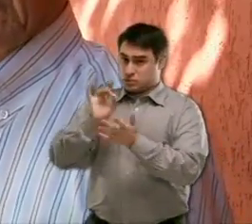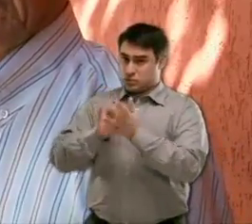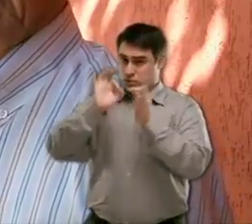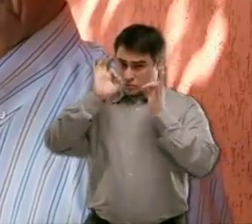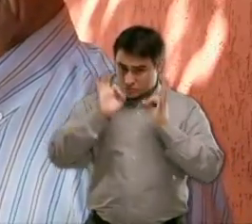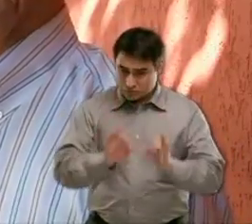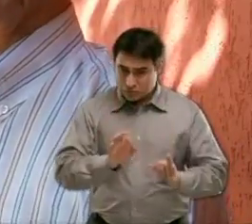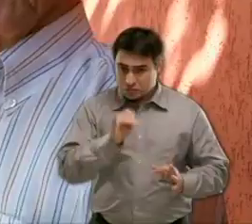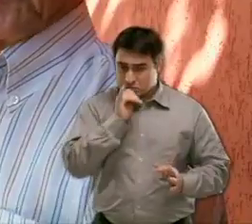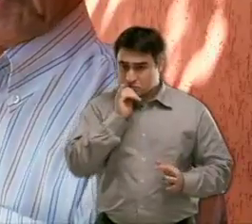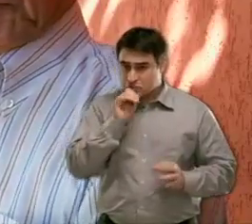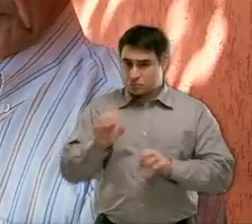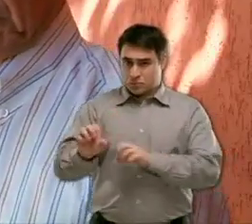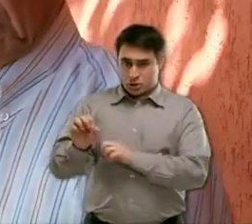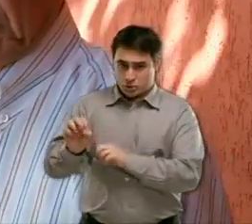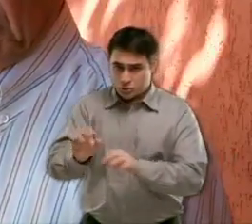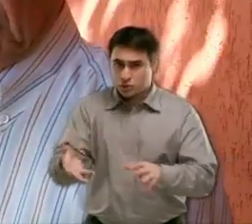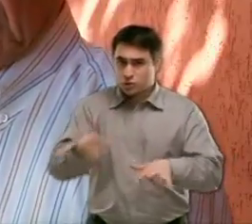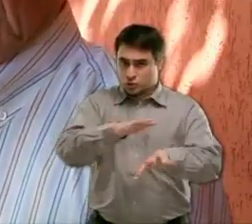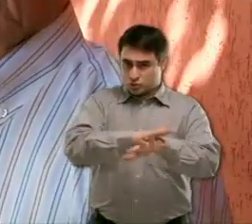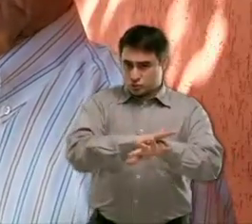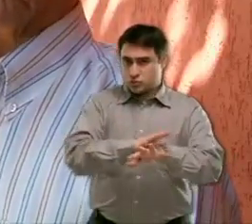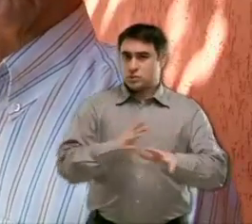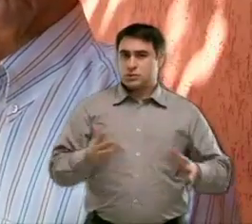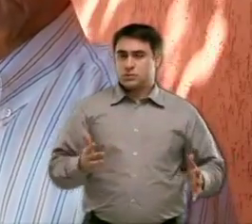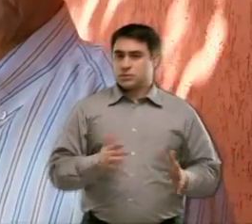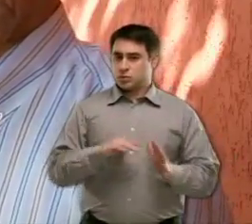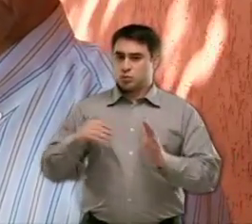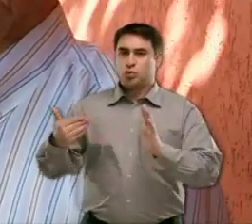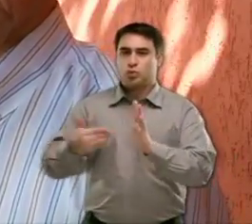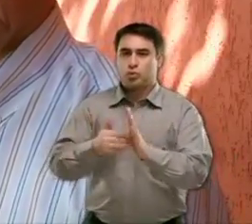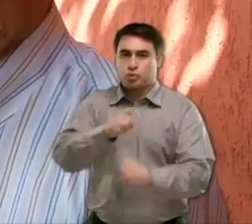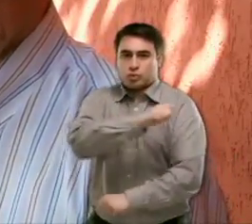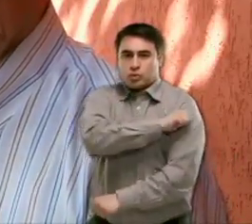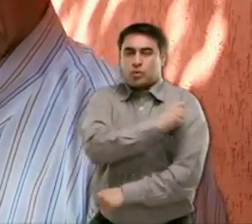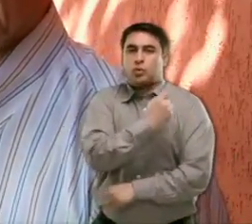as far as inclusive education is concerned every student is unique.